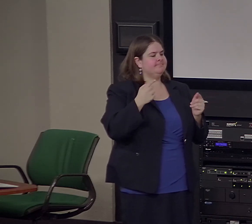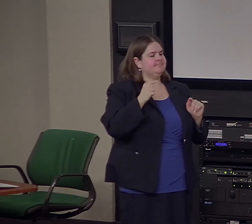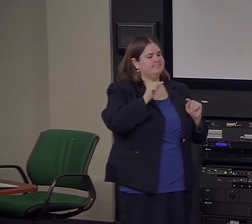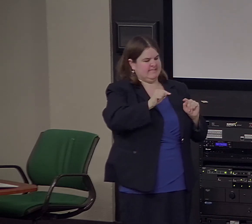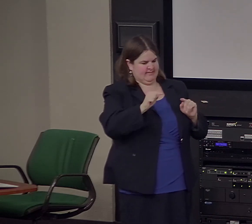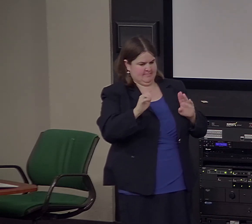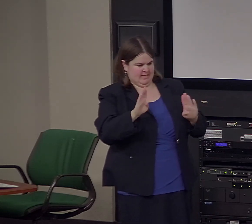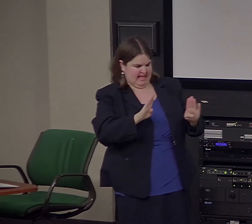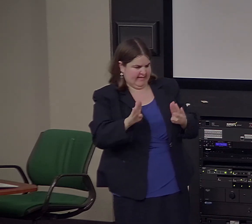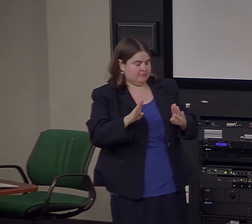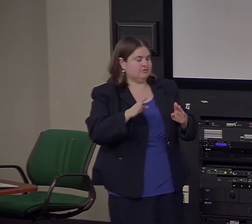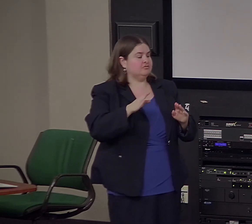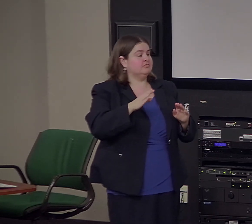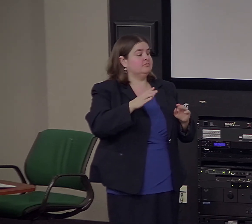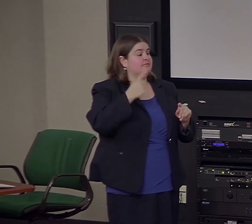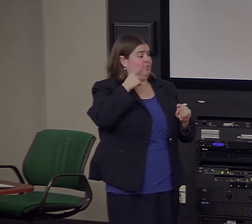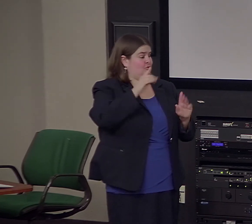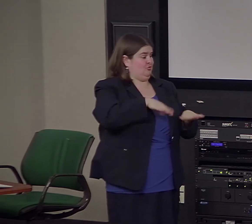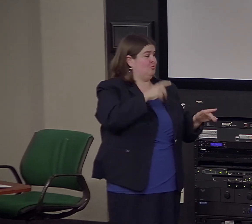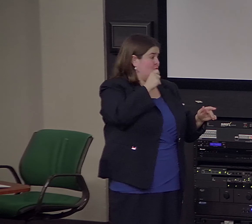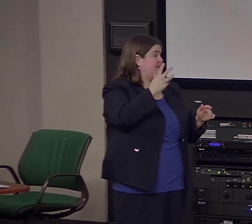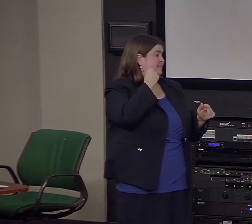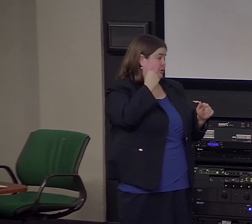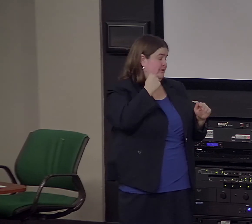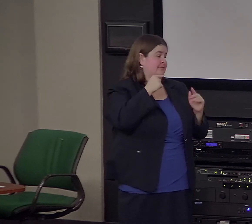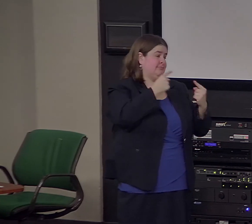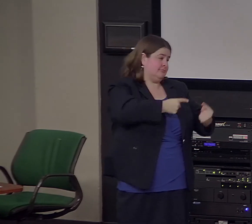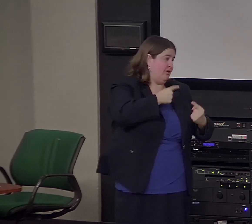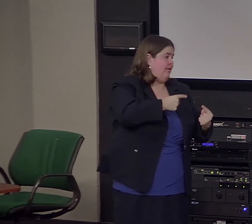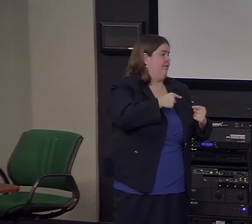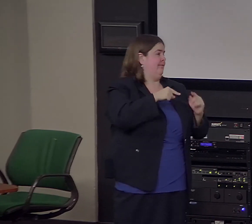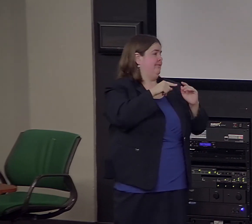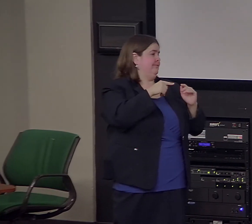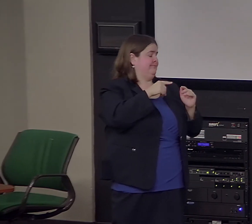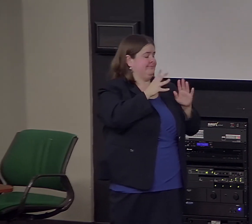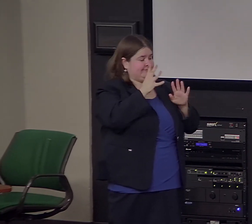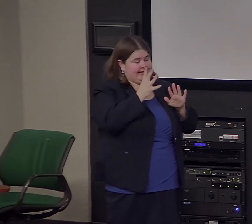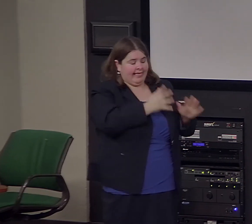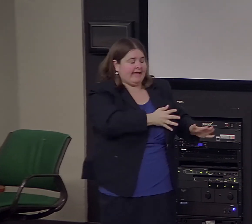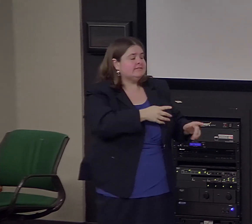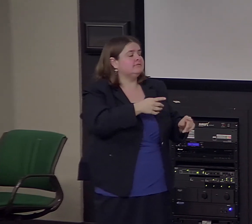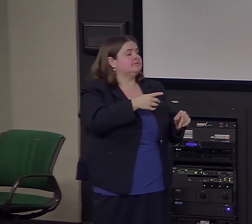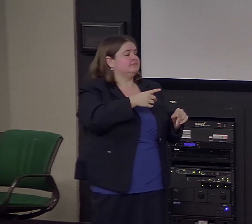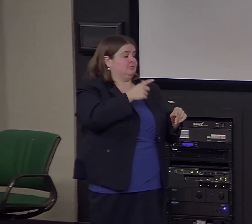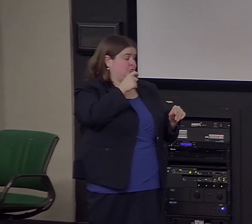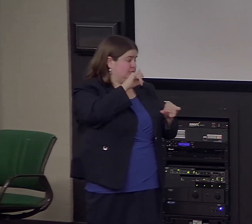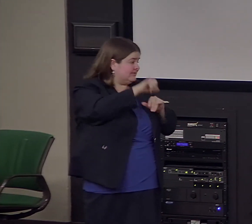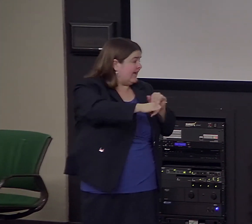that children who have experienced neglect and adversity and particularly institutionalization,